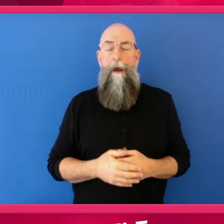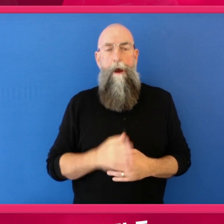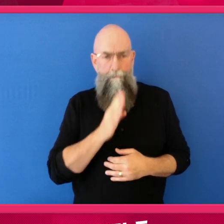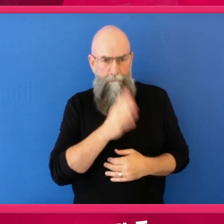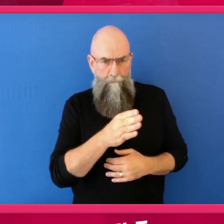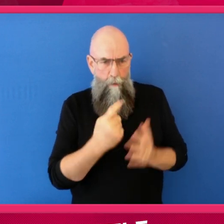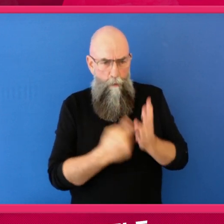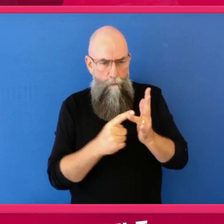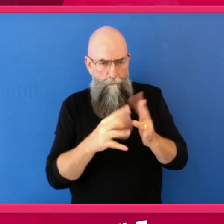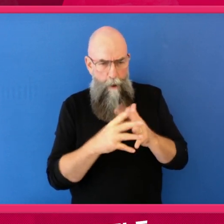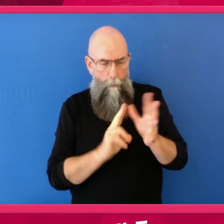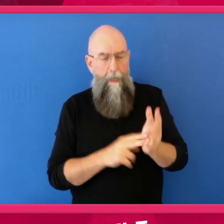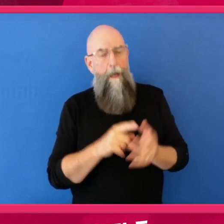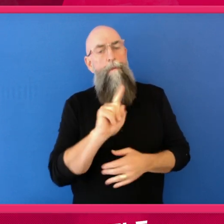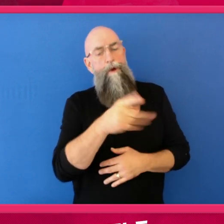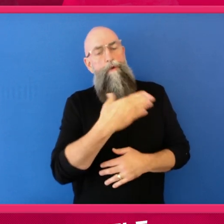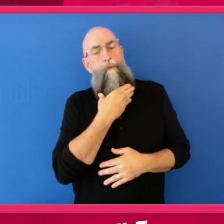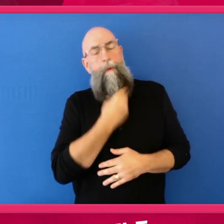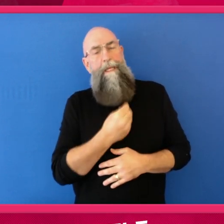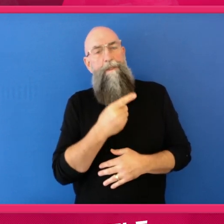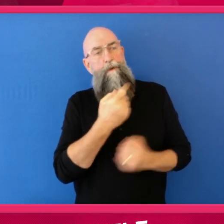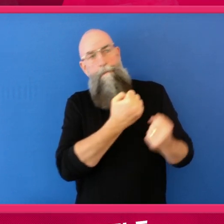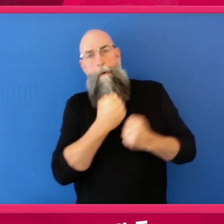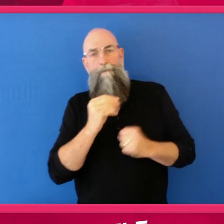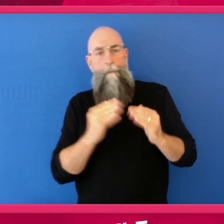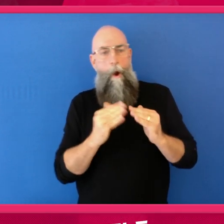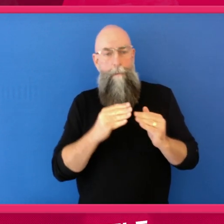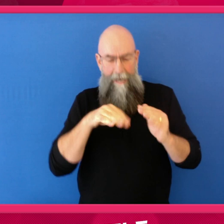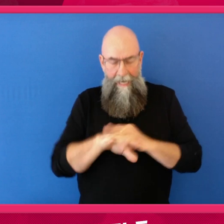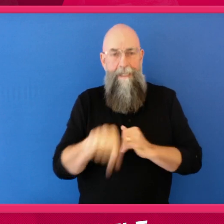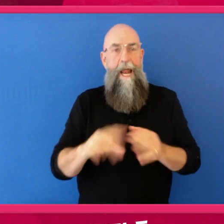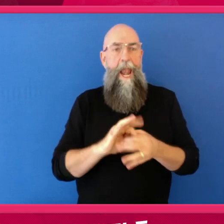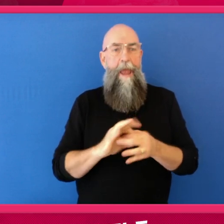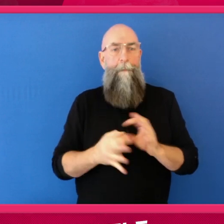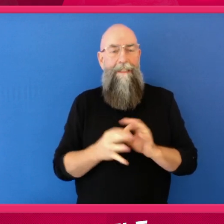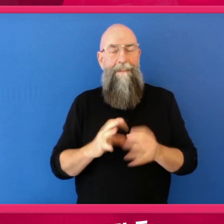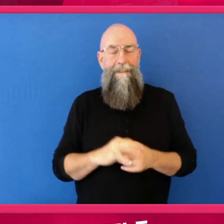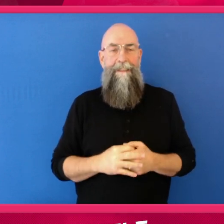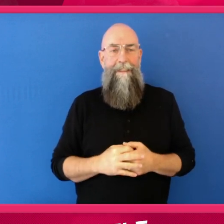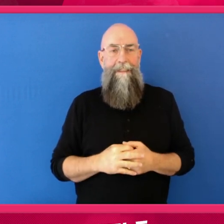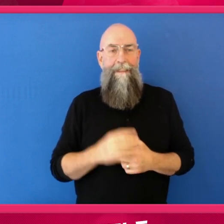had in the village but you can't get? Rowan Crothers: Oh a PlayStation.